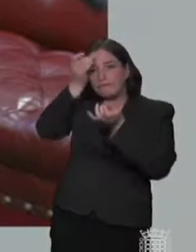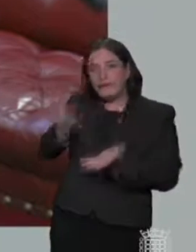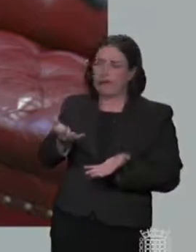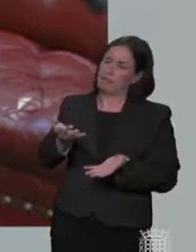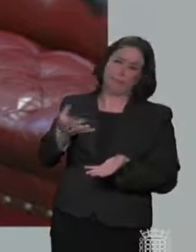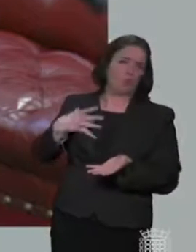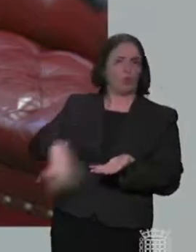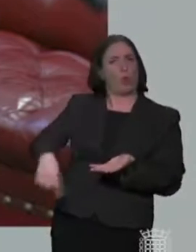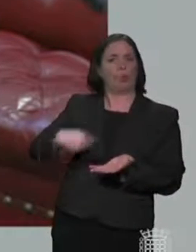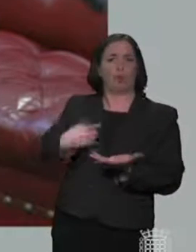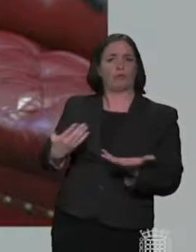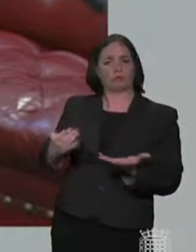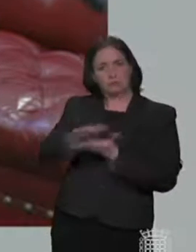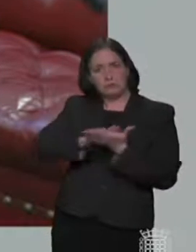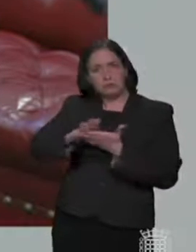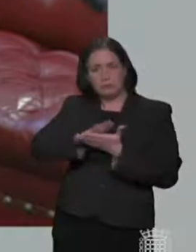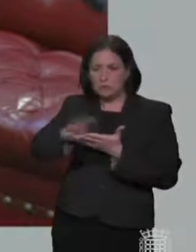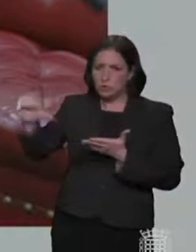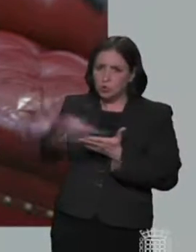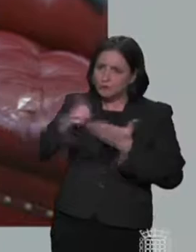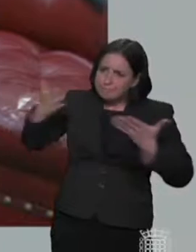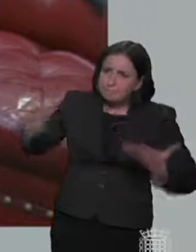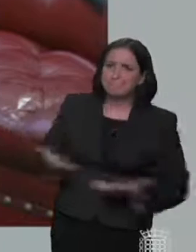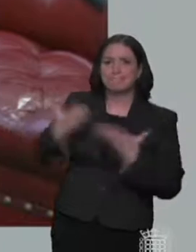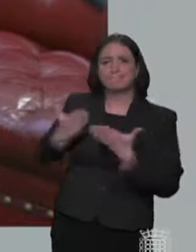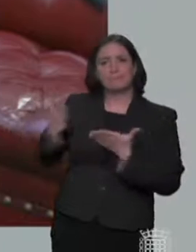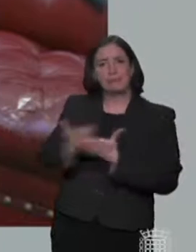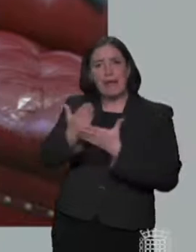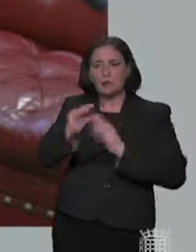training and education for families with deaf and hard of hearing children about british sign